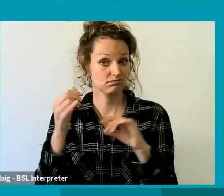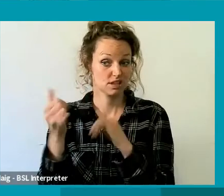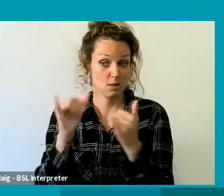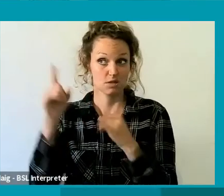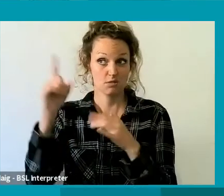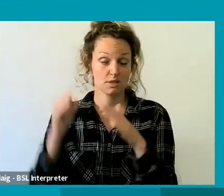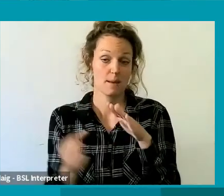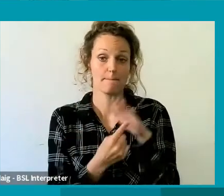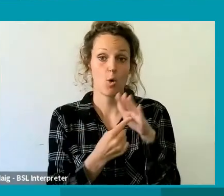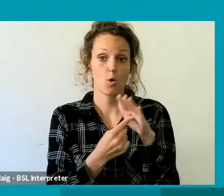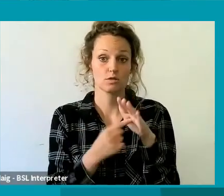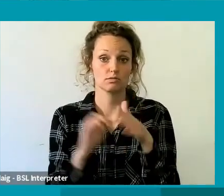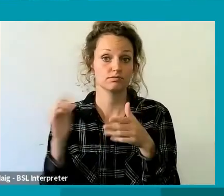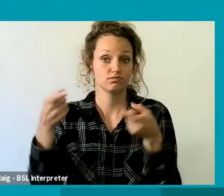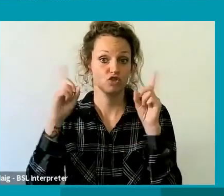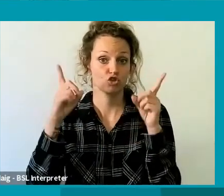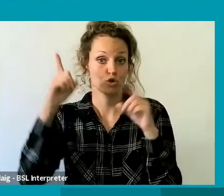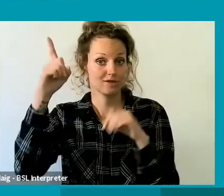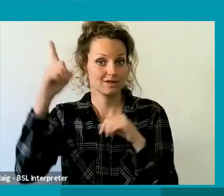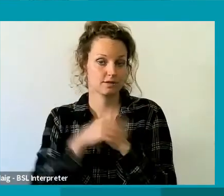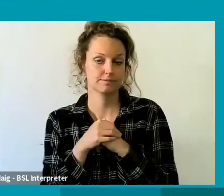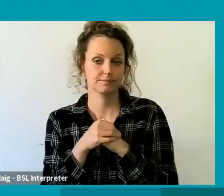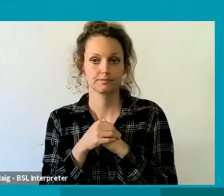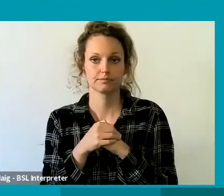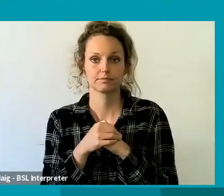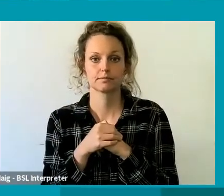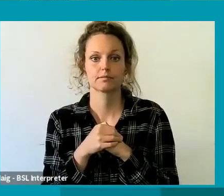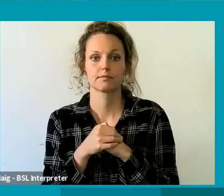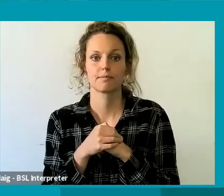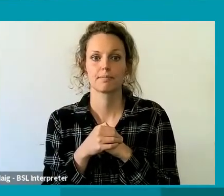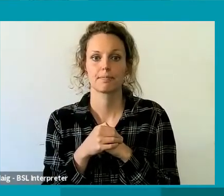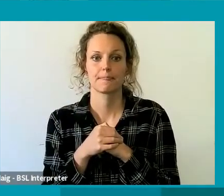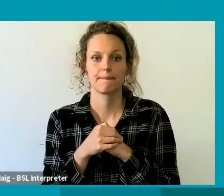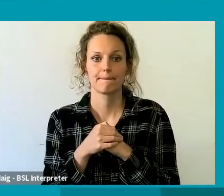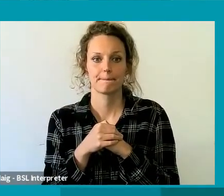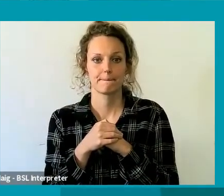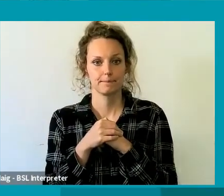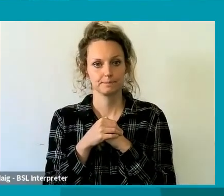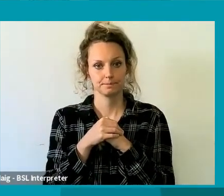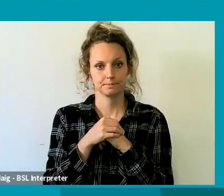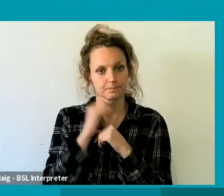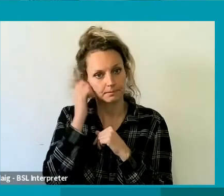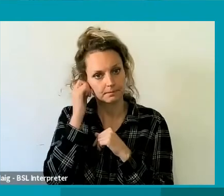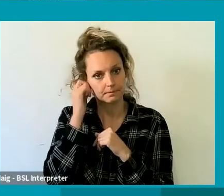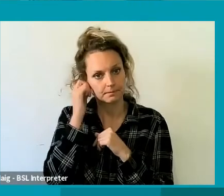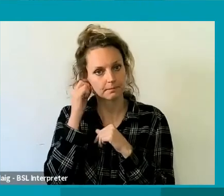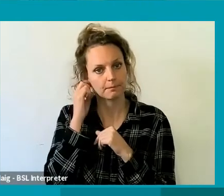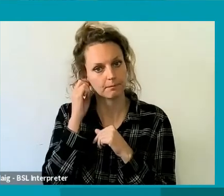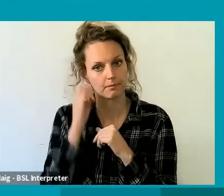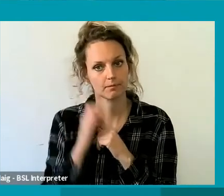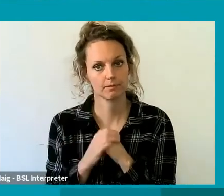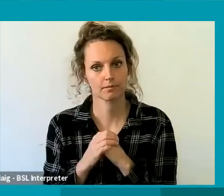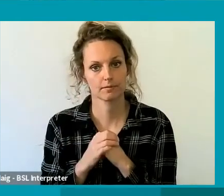make you more searchable. Connecting networking is really critical to help you grow and